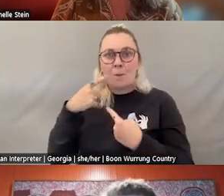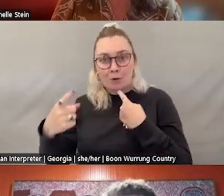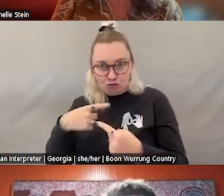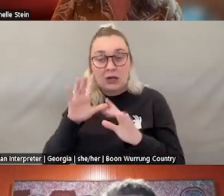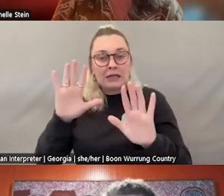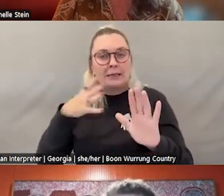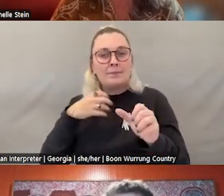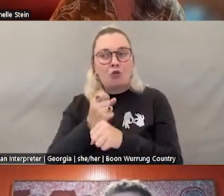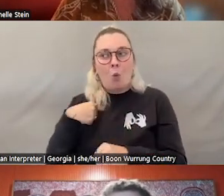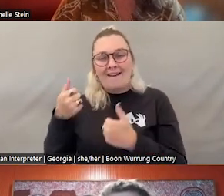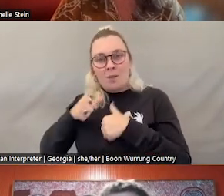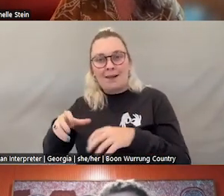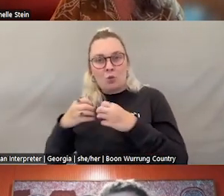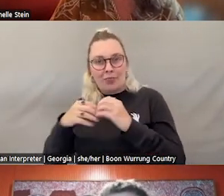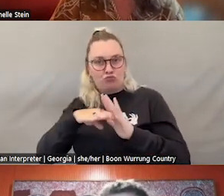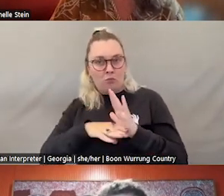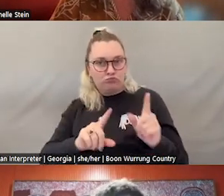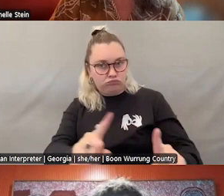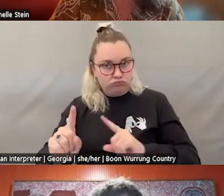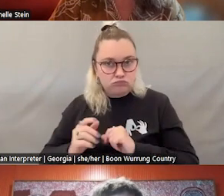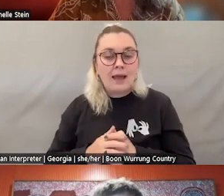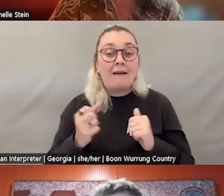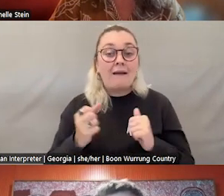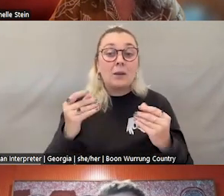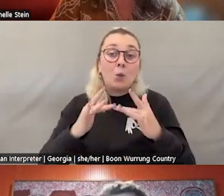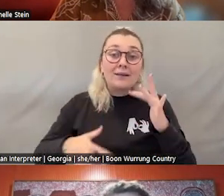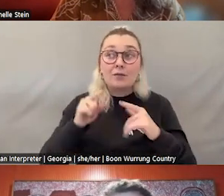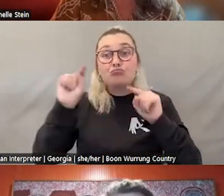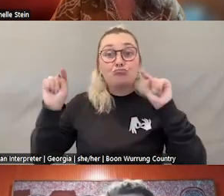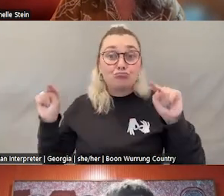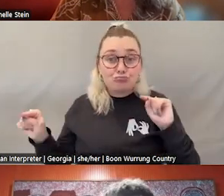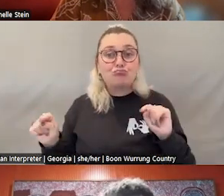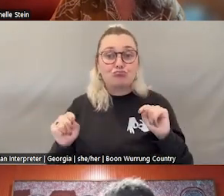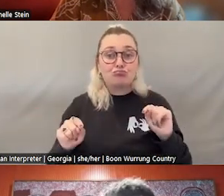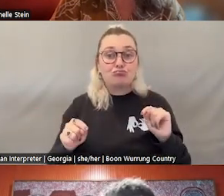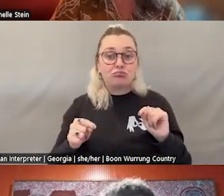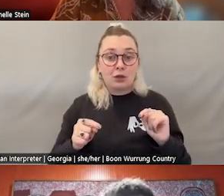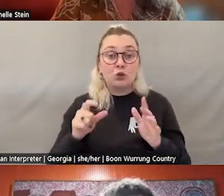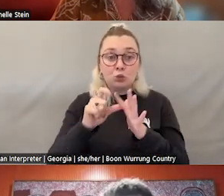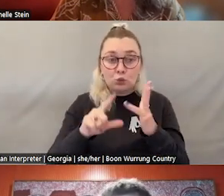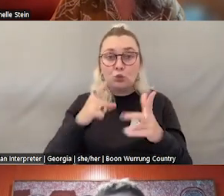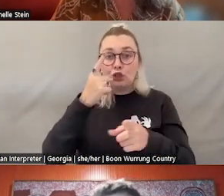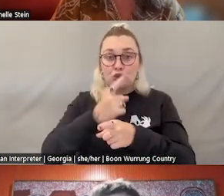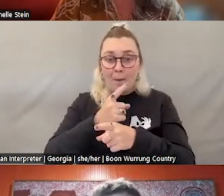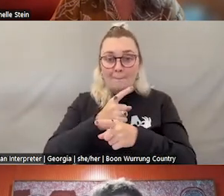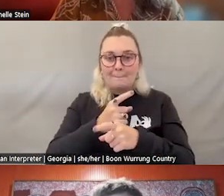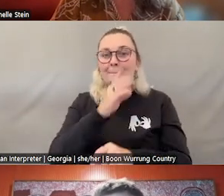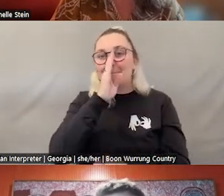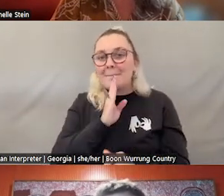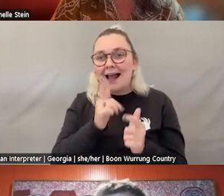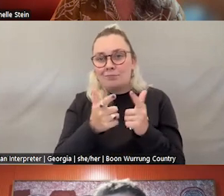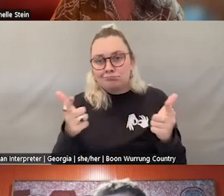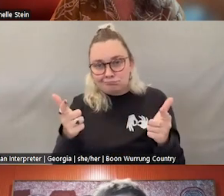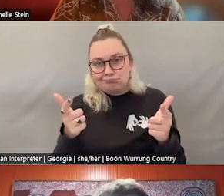familiar with that. There are some websites out there that do talk in plain speak that I